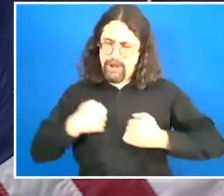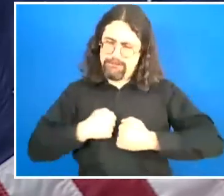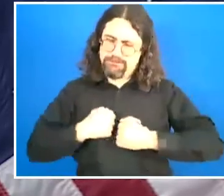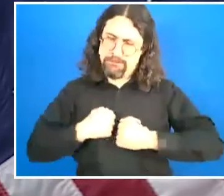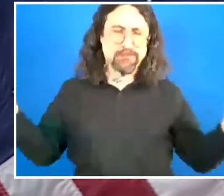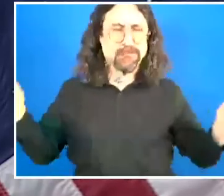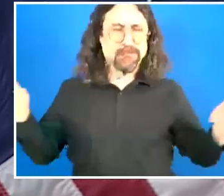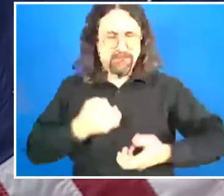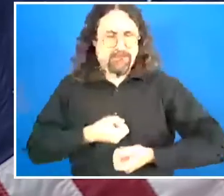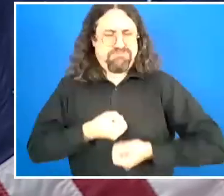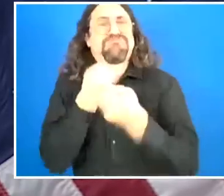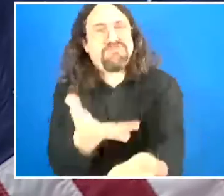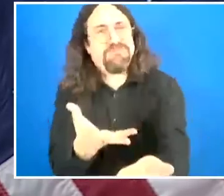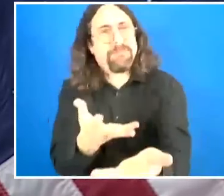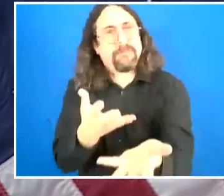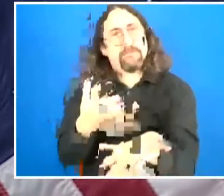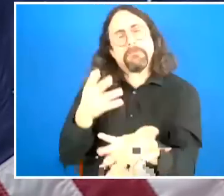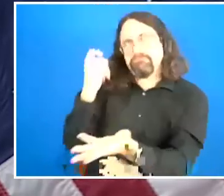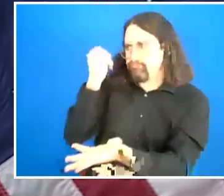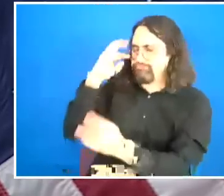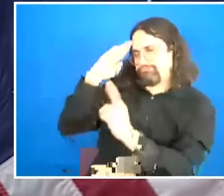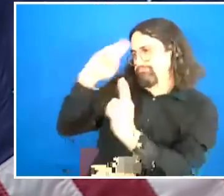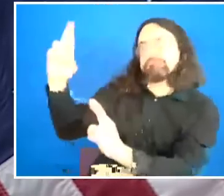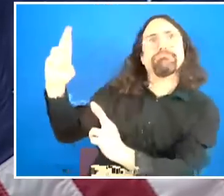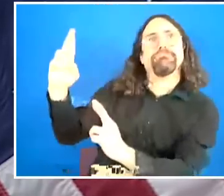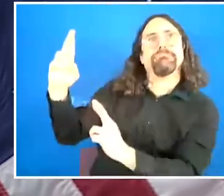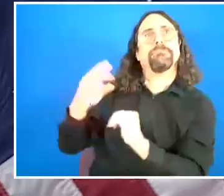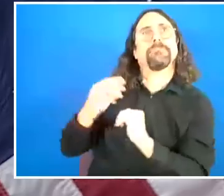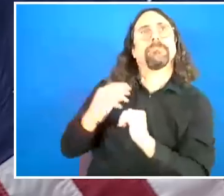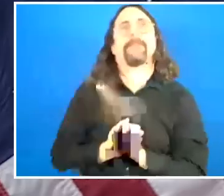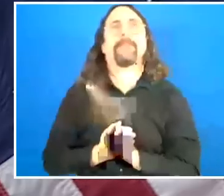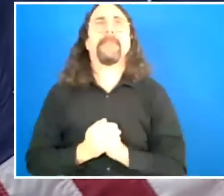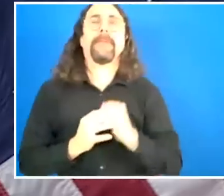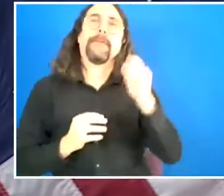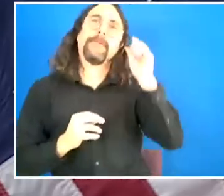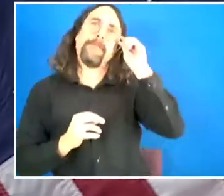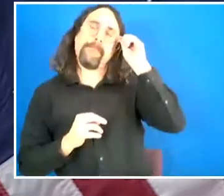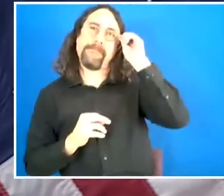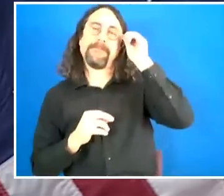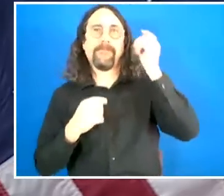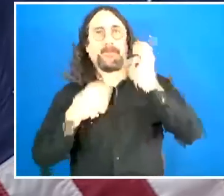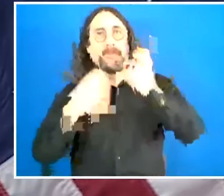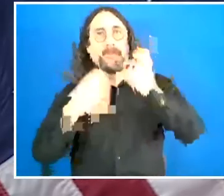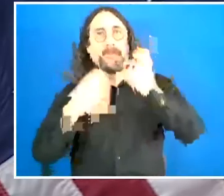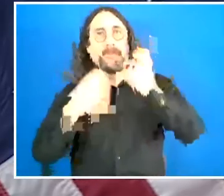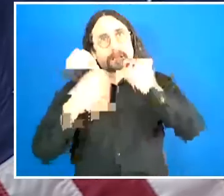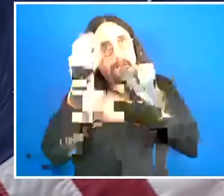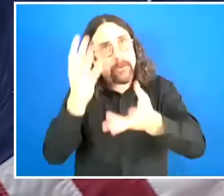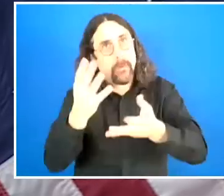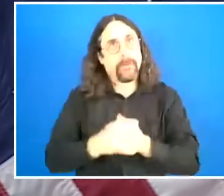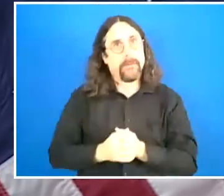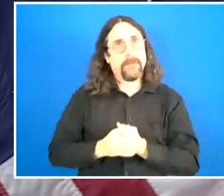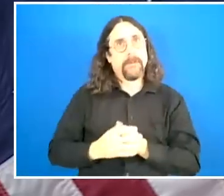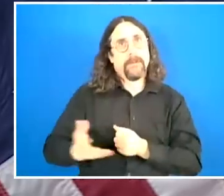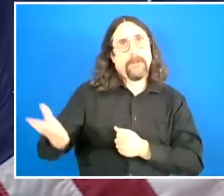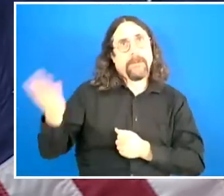AND THAT THE ABILITY TO PROTECT THE CITY ENDS ON TESTING AND THAT IF WE COULD NOT GET NOT ONLY THE PHYSICAL